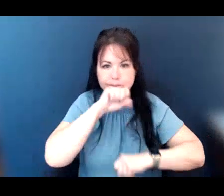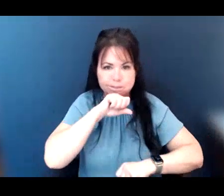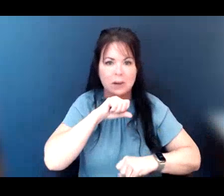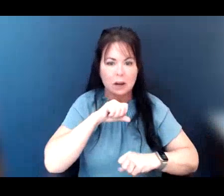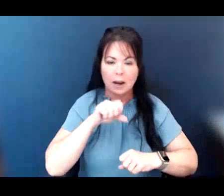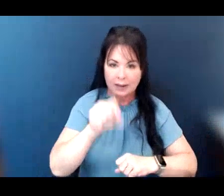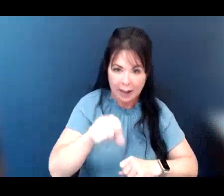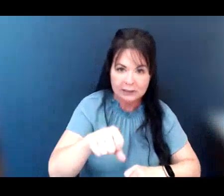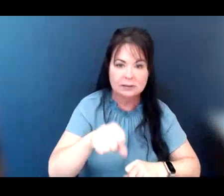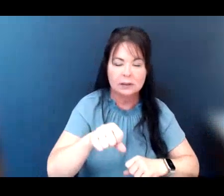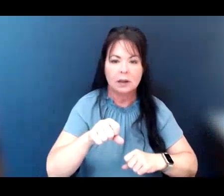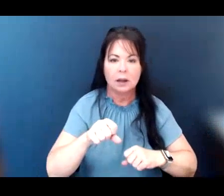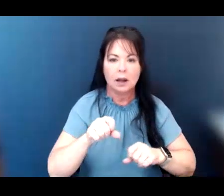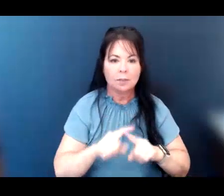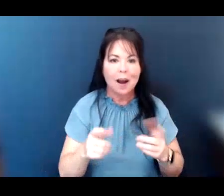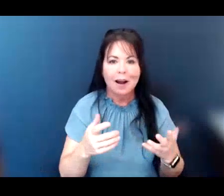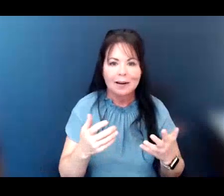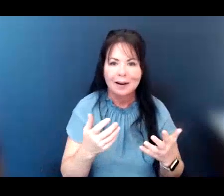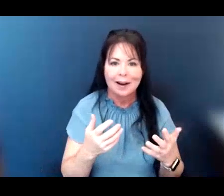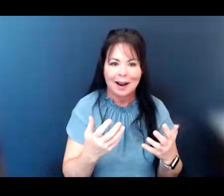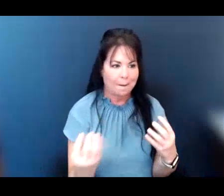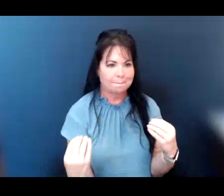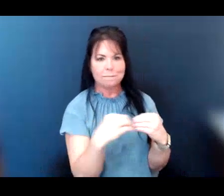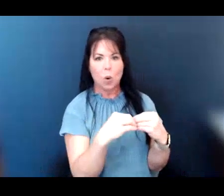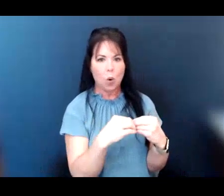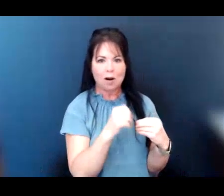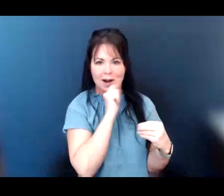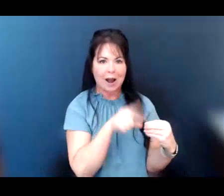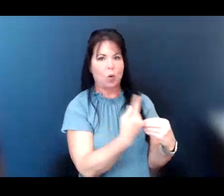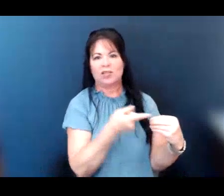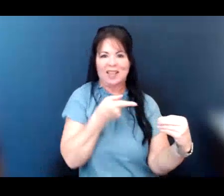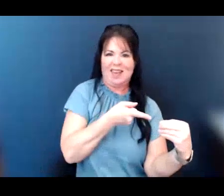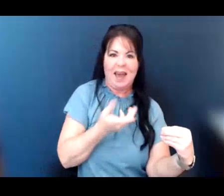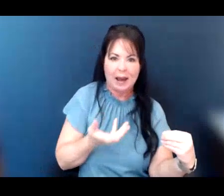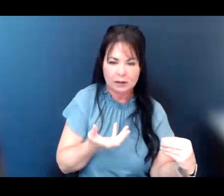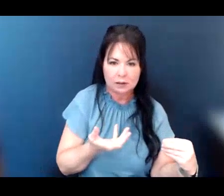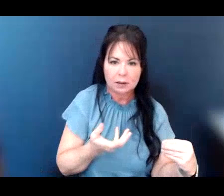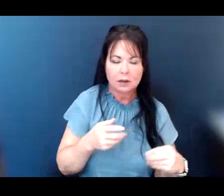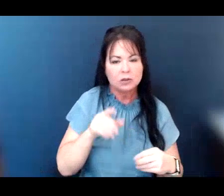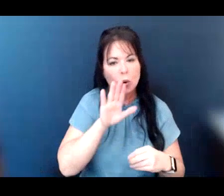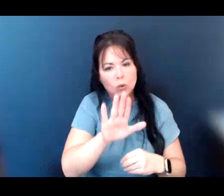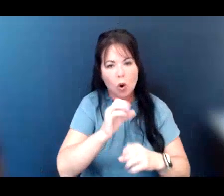So yeah, personas are good. Include lots of different perspectives with them.